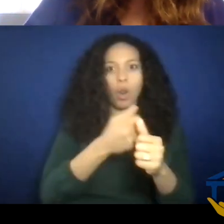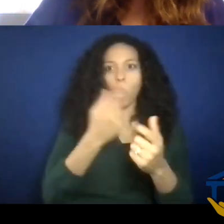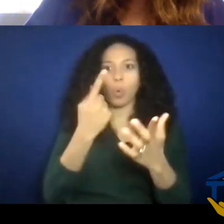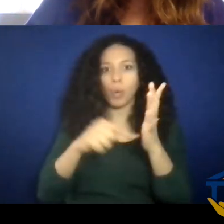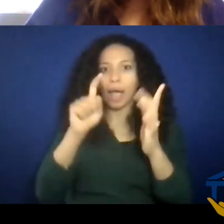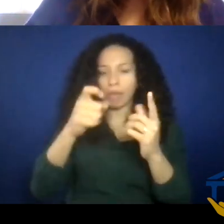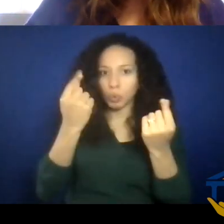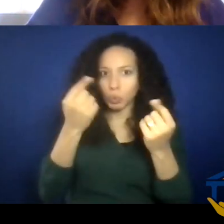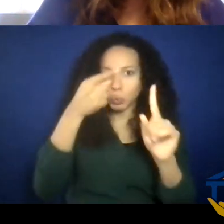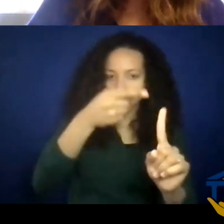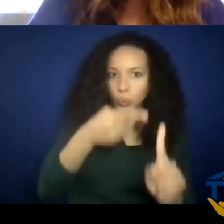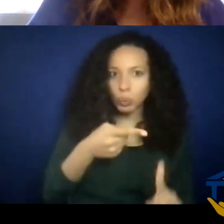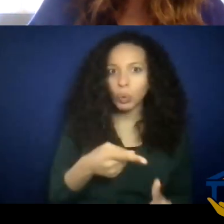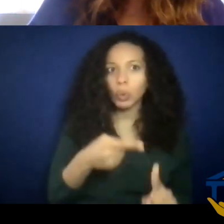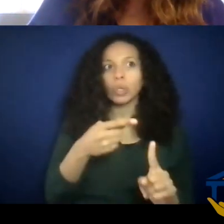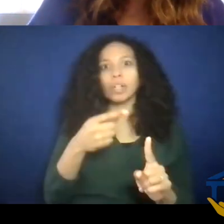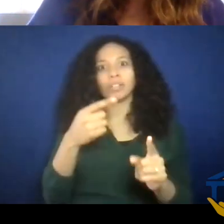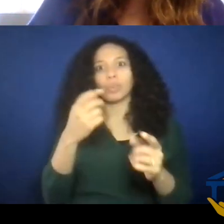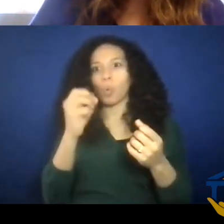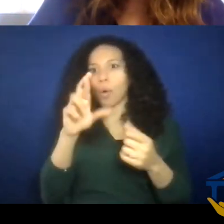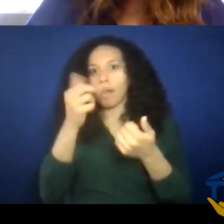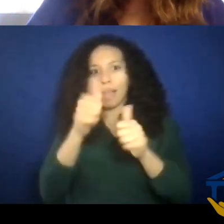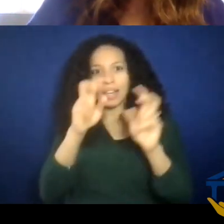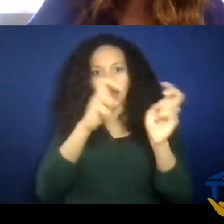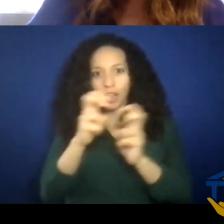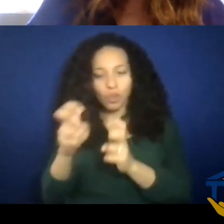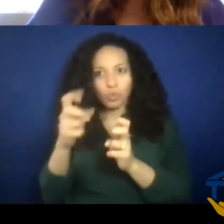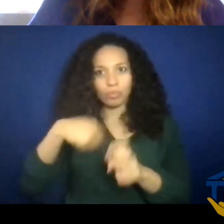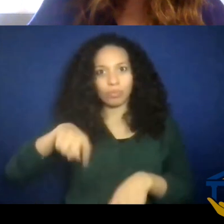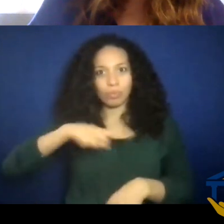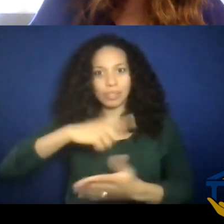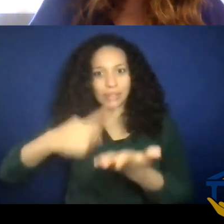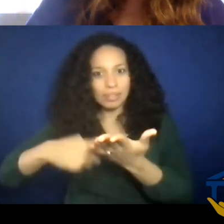we're going to provide outcomes and closure or clarity on those issues.